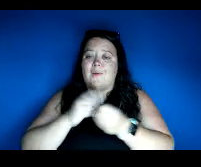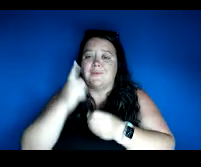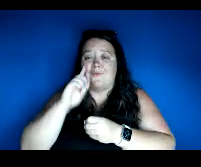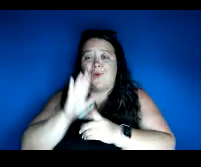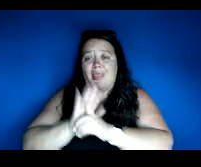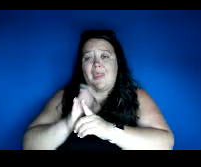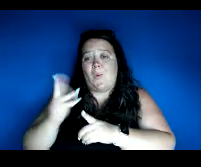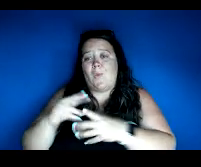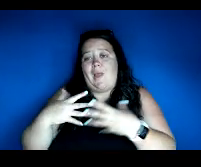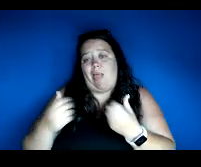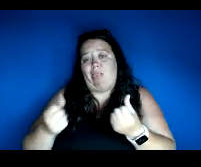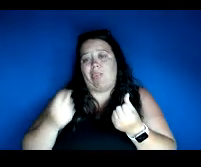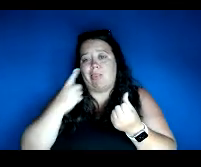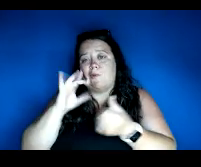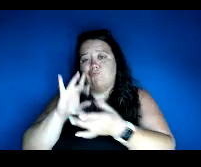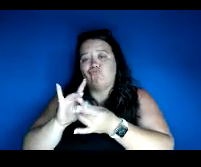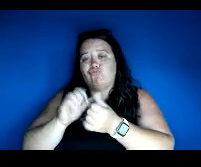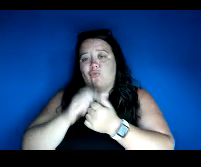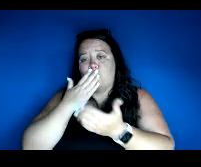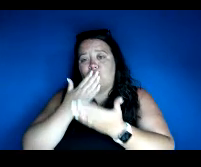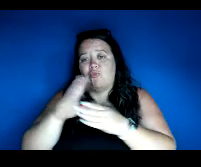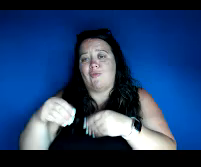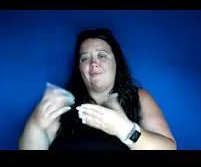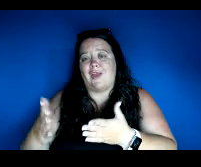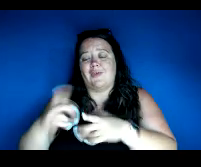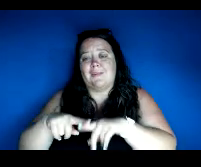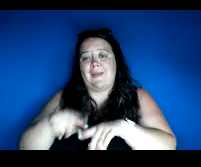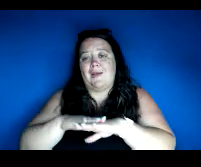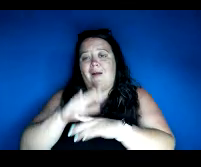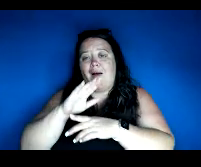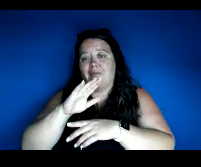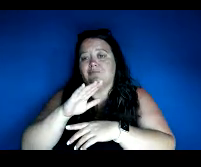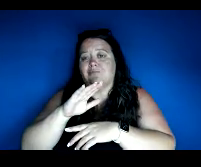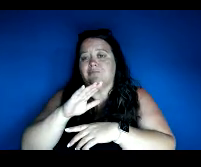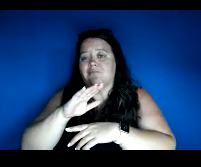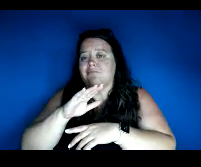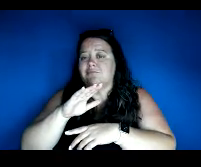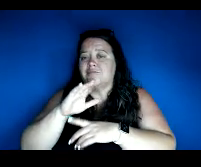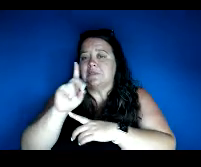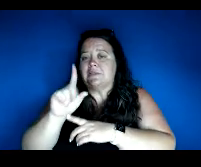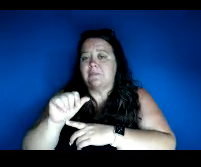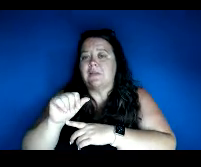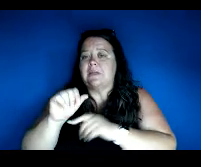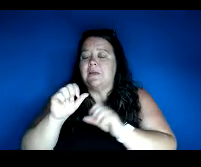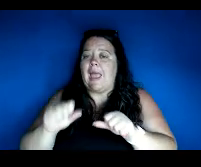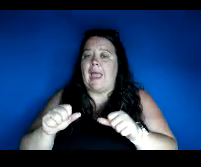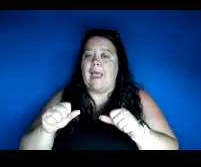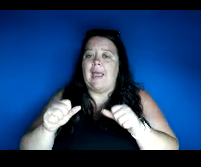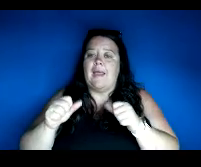And depending on the nature of the disability, there are often on-campus providers and resources that we might want to talk